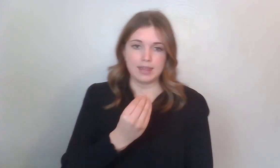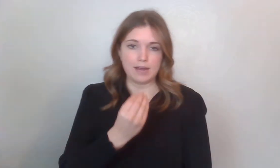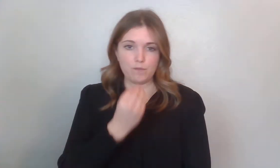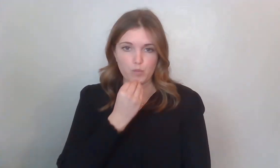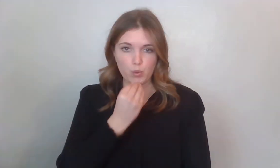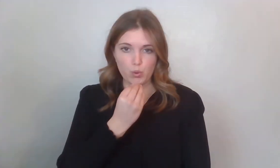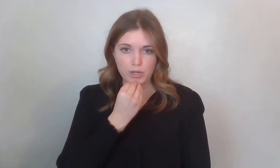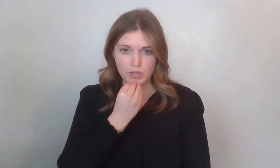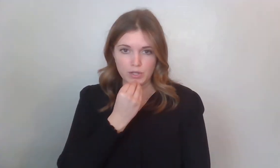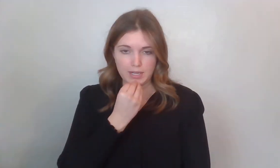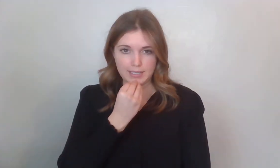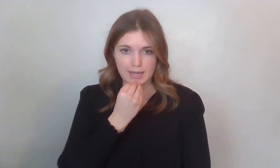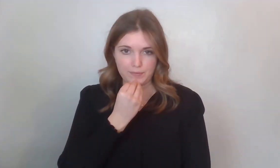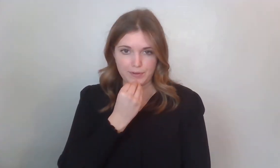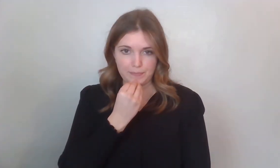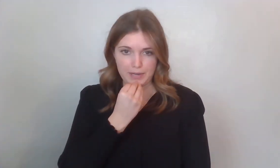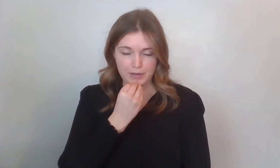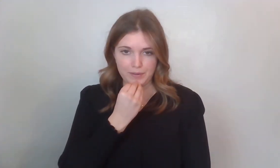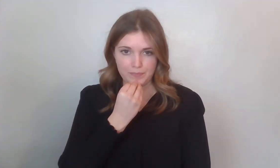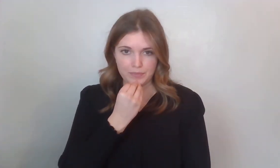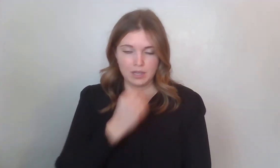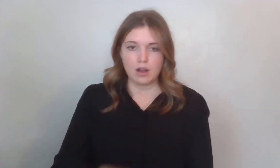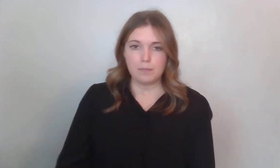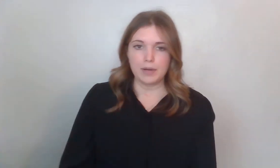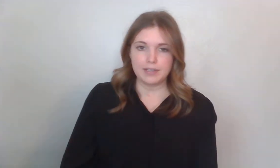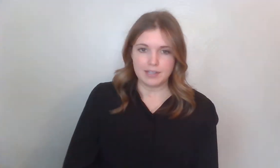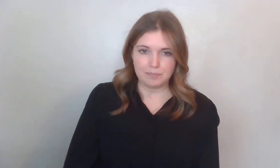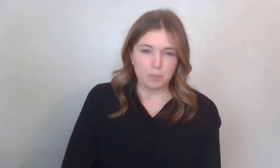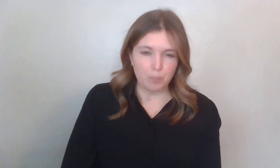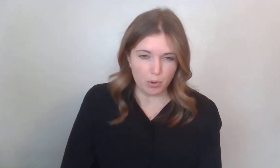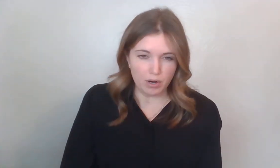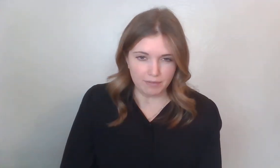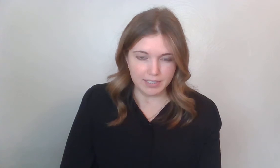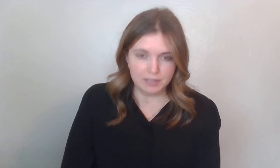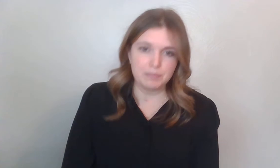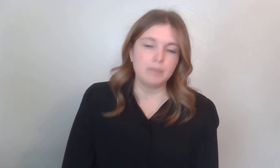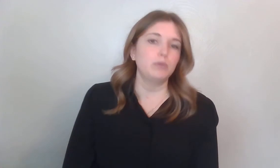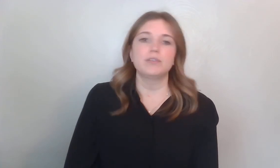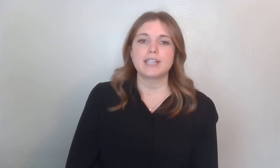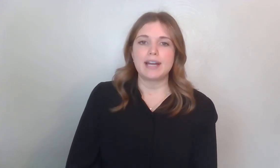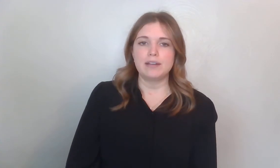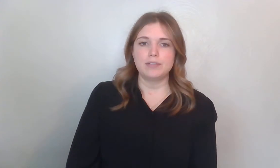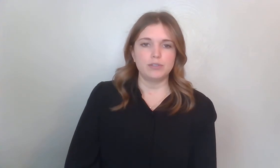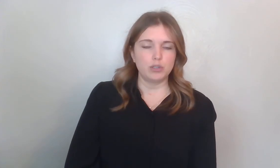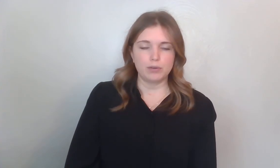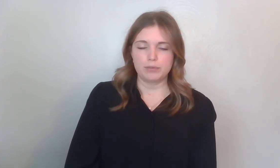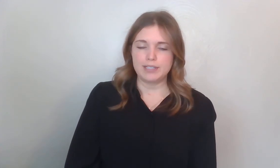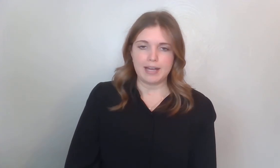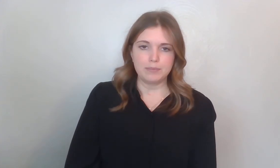and then FOOD as a noun-verb pair, but more often people will sign it two or three times